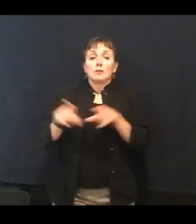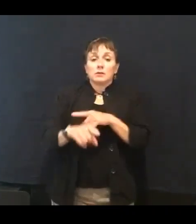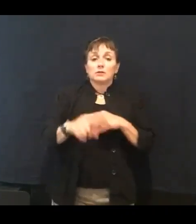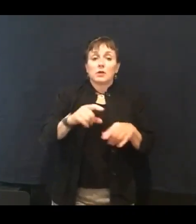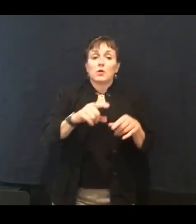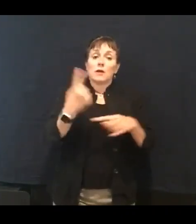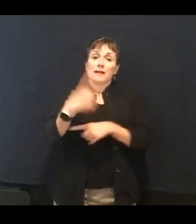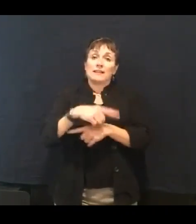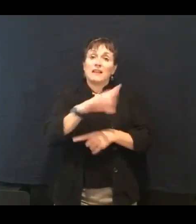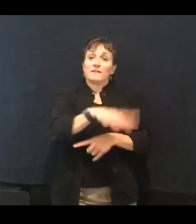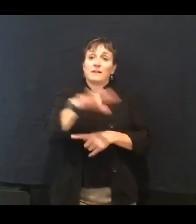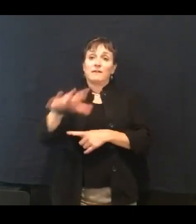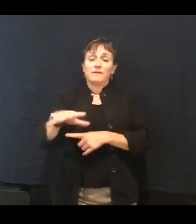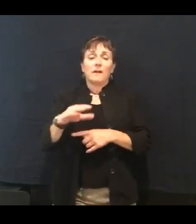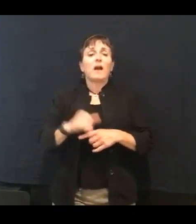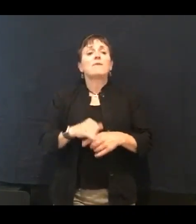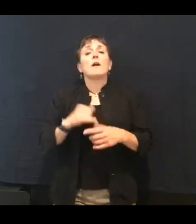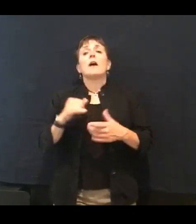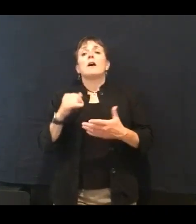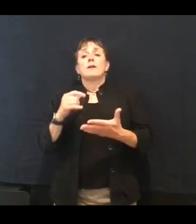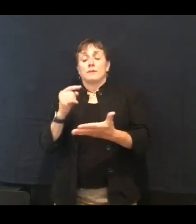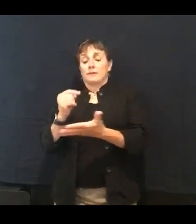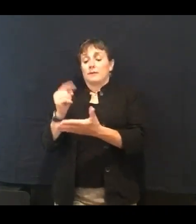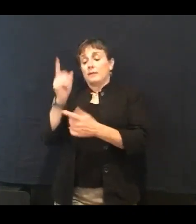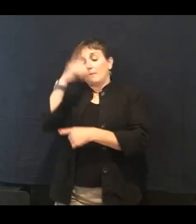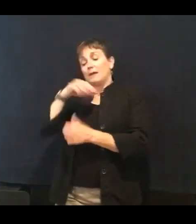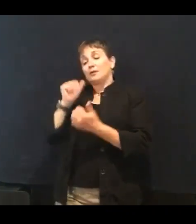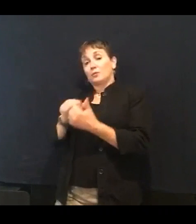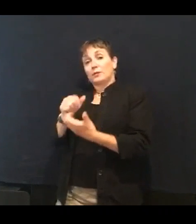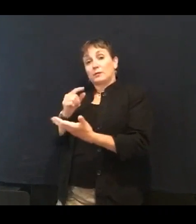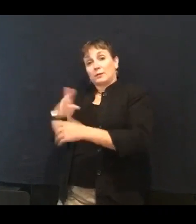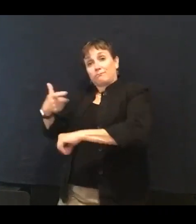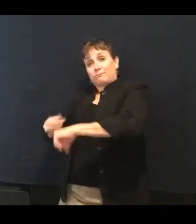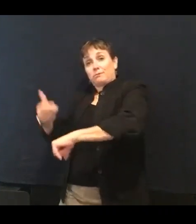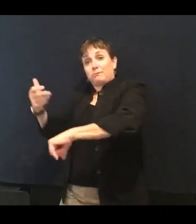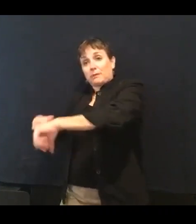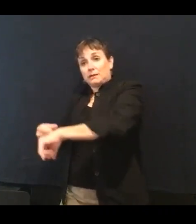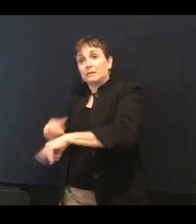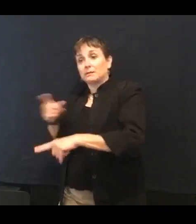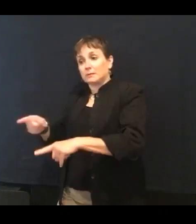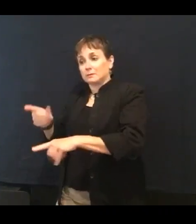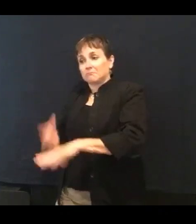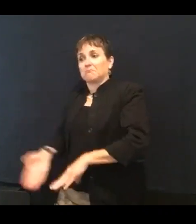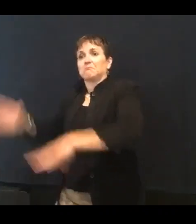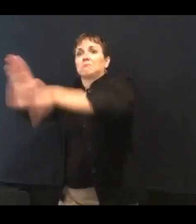decibels sound pressure level lower threshold compared to that of untreated mice,